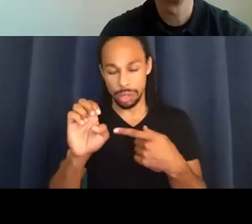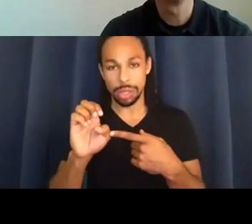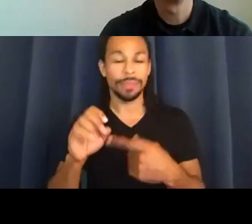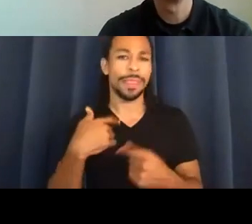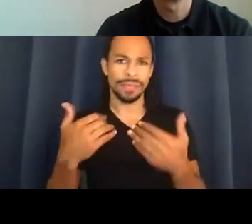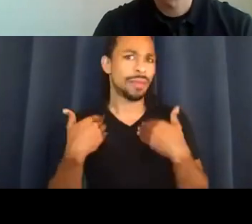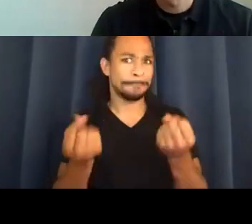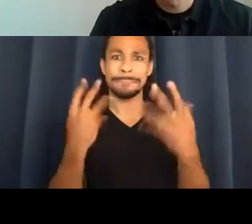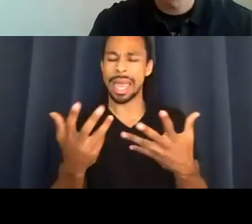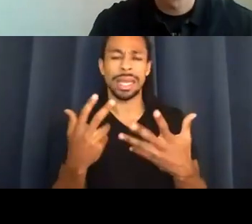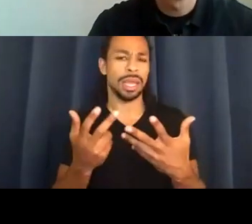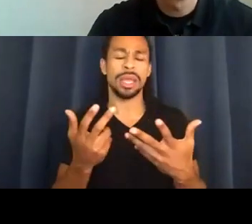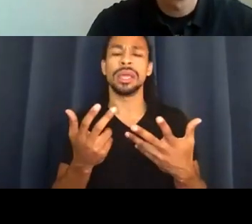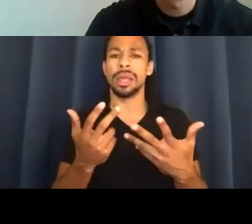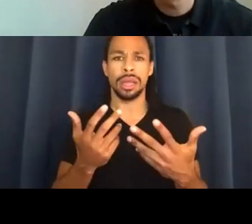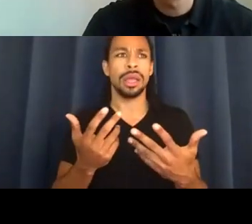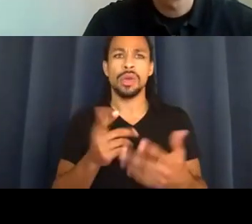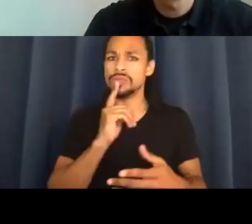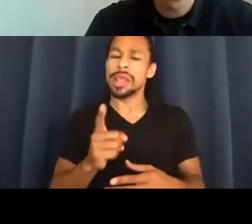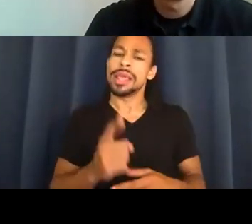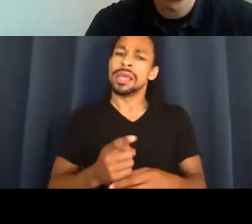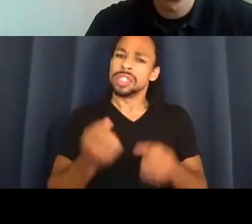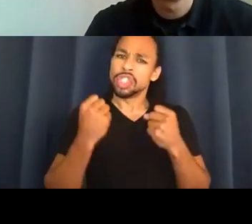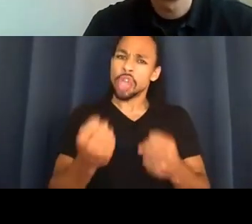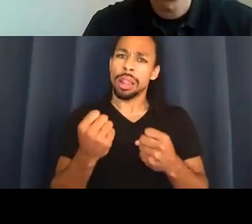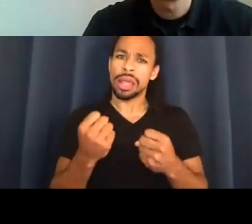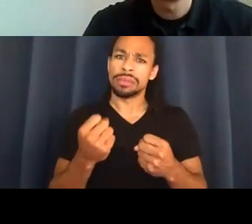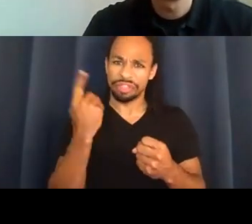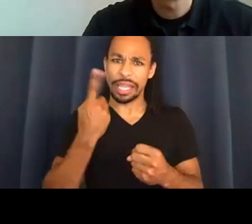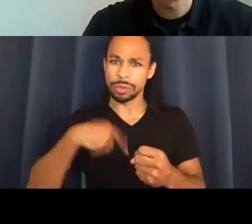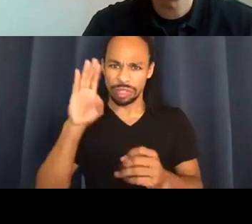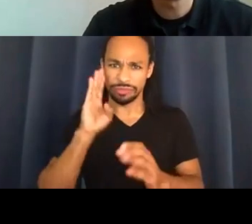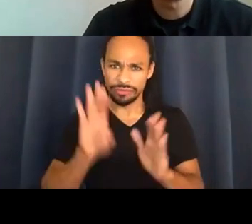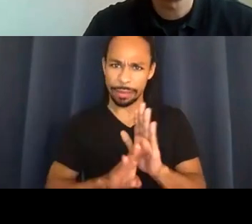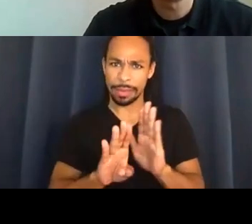happening. There are new clauses being passed around